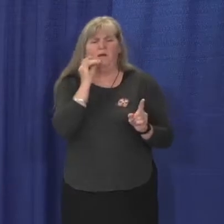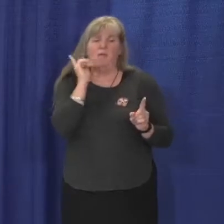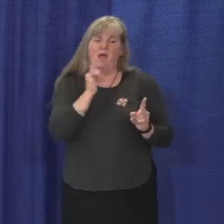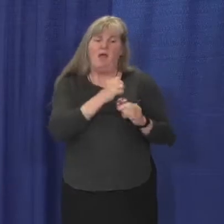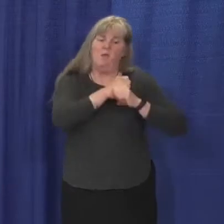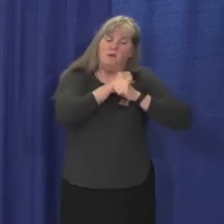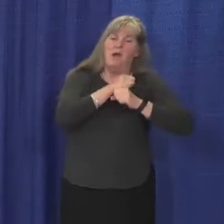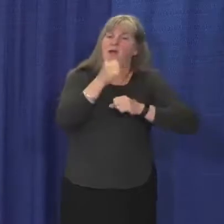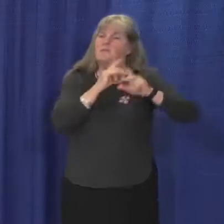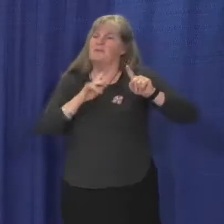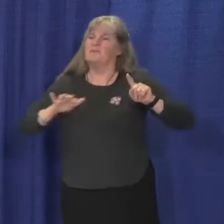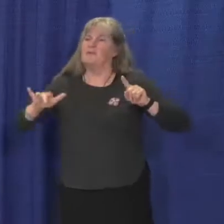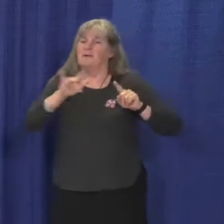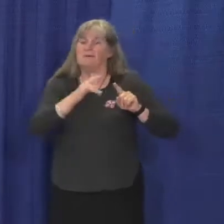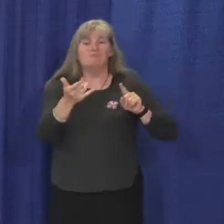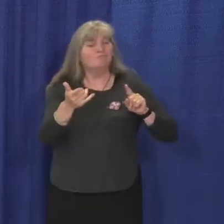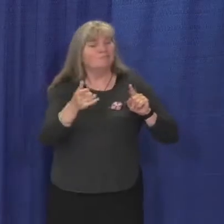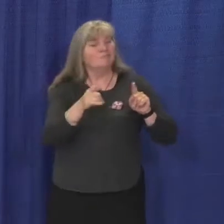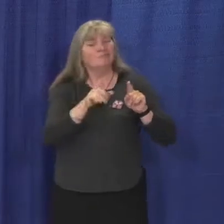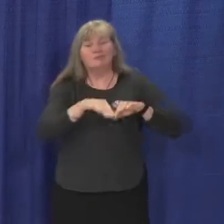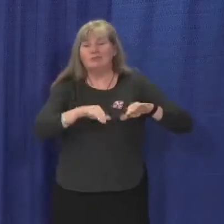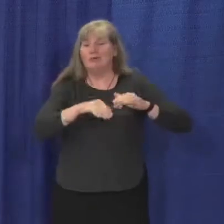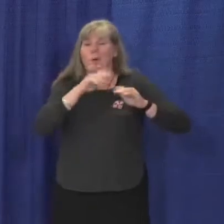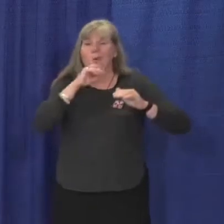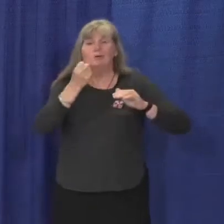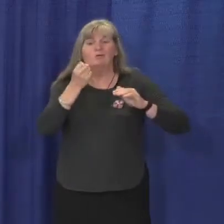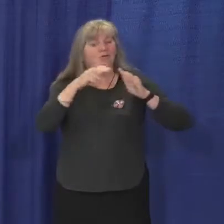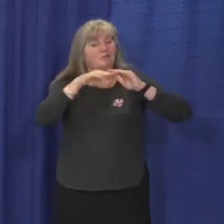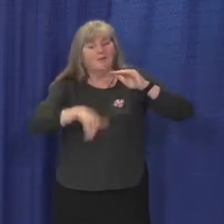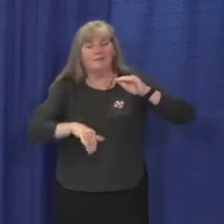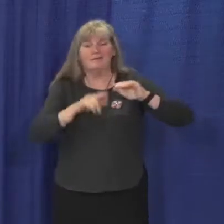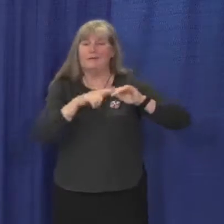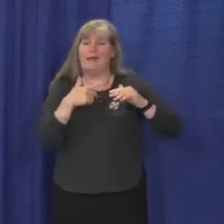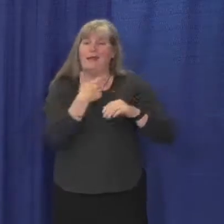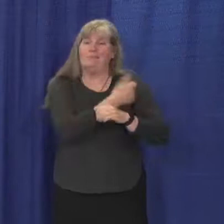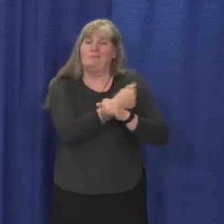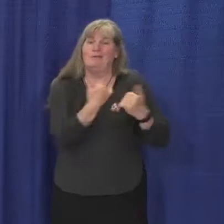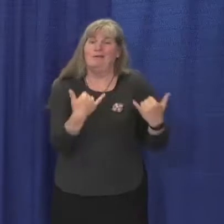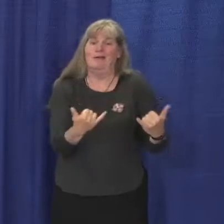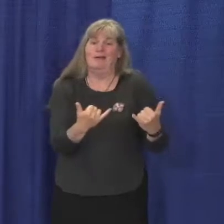well is how we protect others including children under 12 who